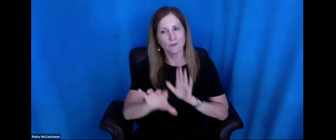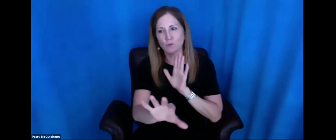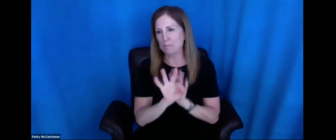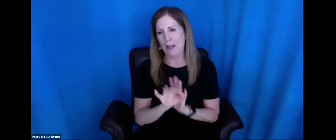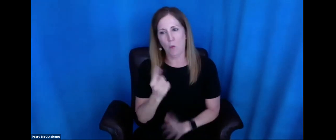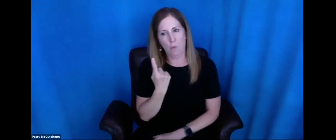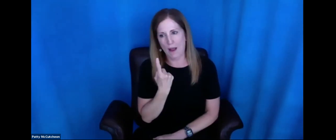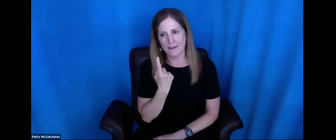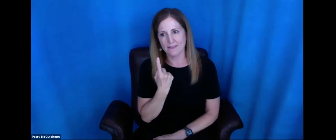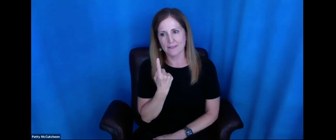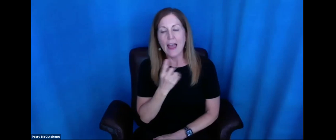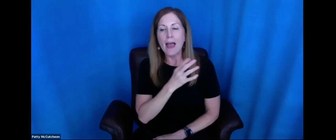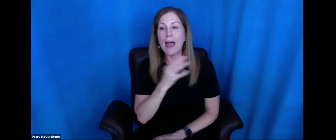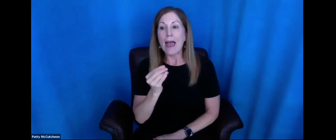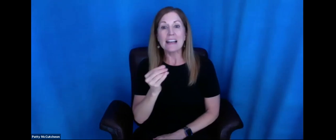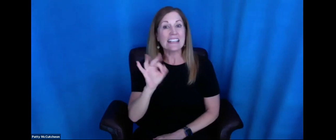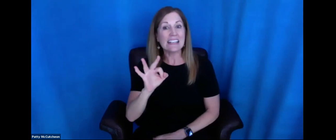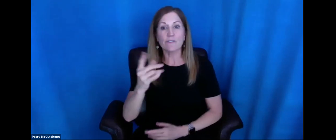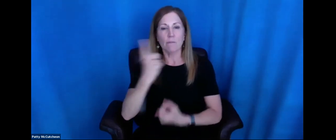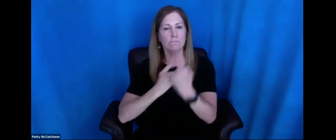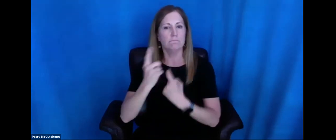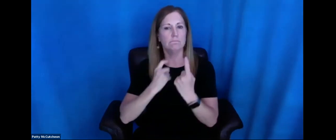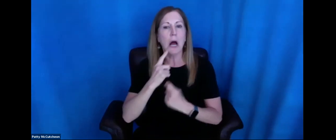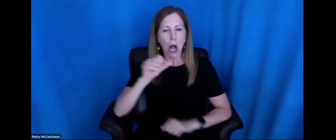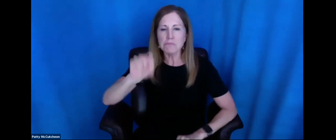and can defend it as the place where your friend is